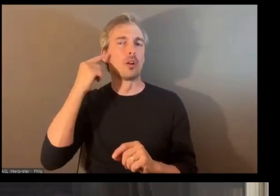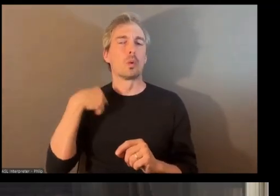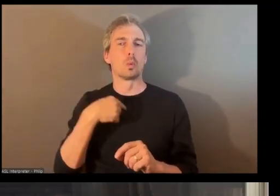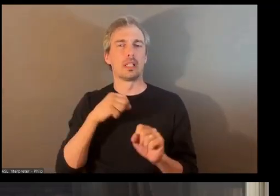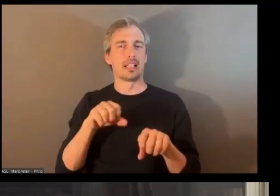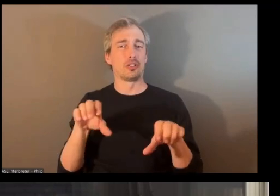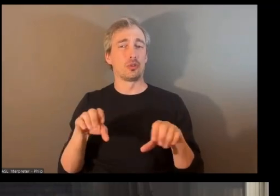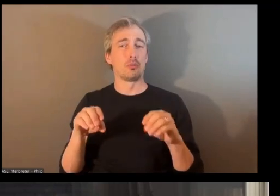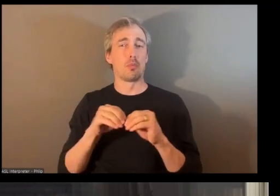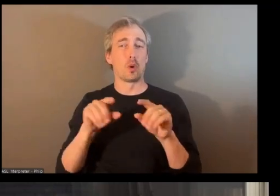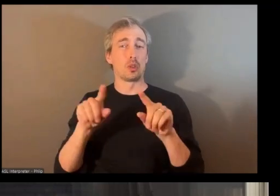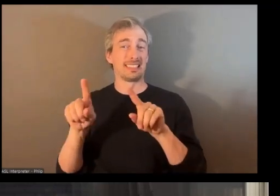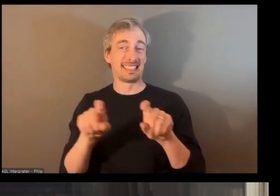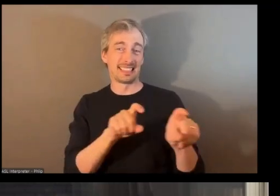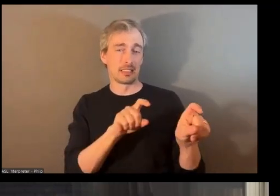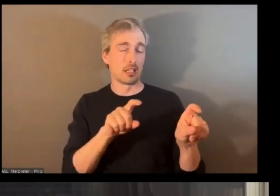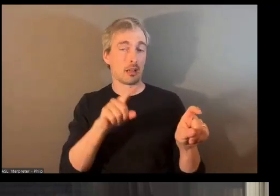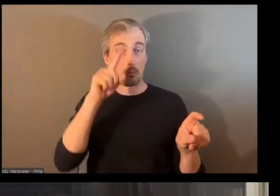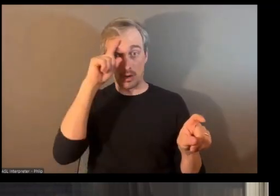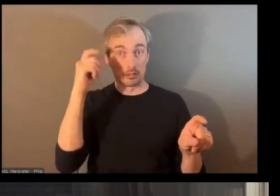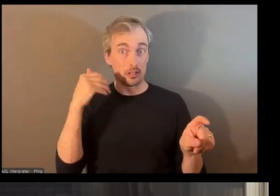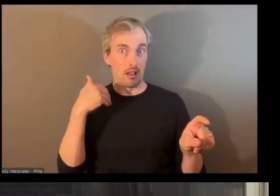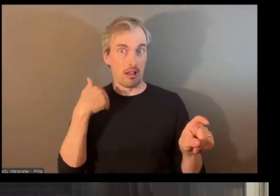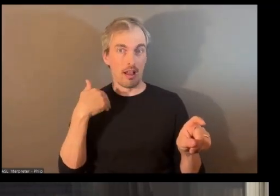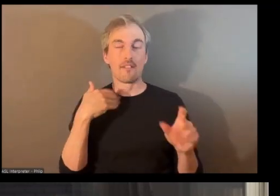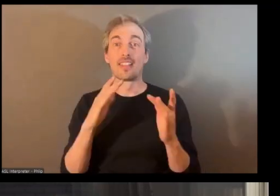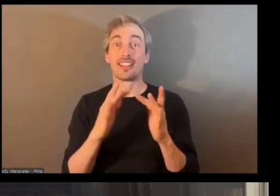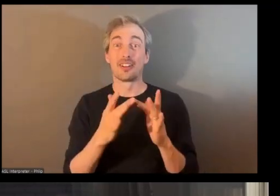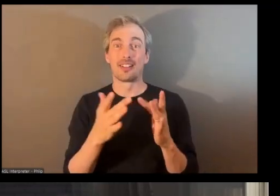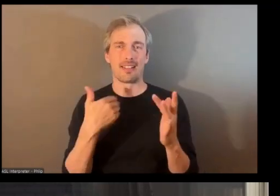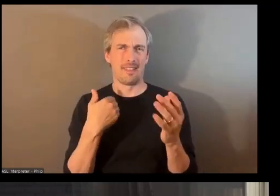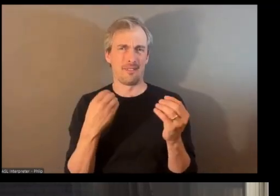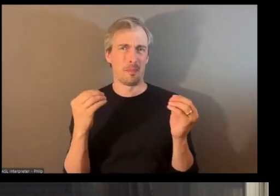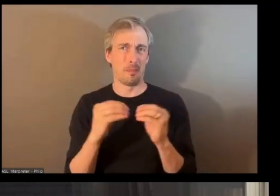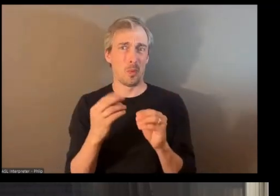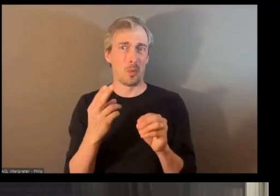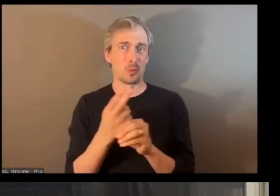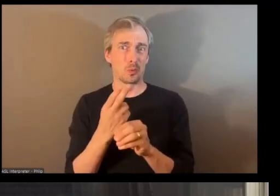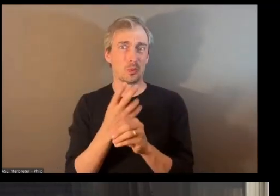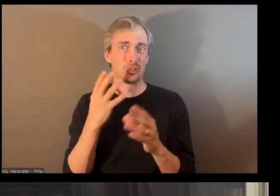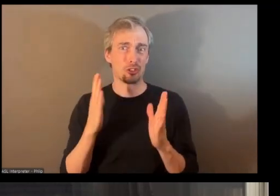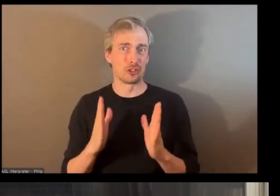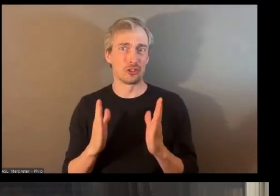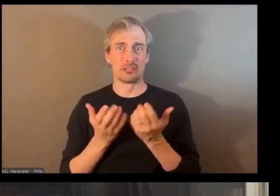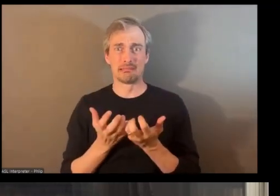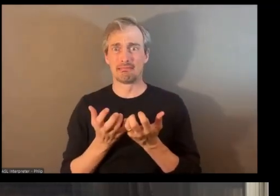We can gather more data... I think that we are predestined for it to be improving.